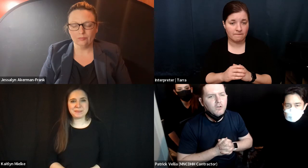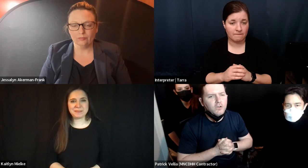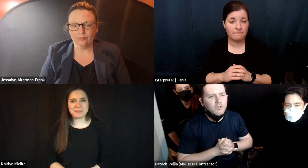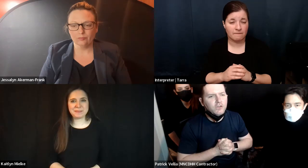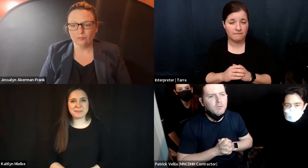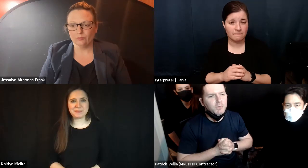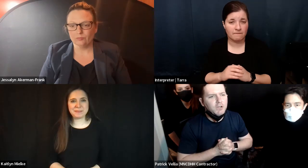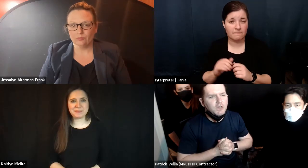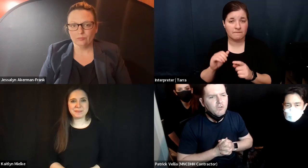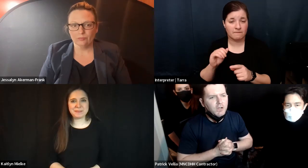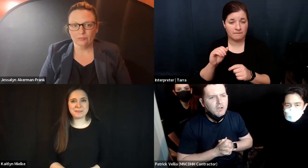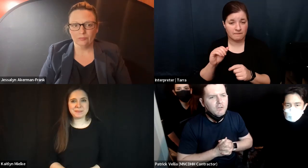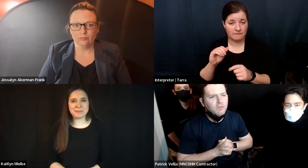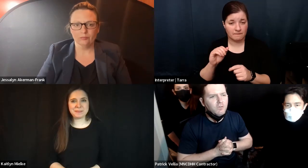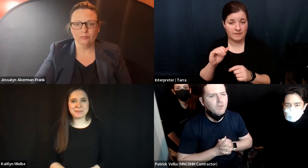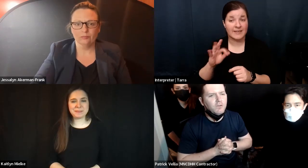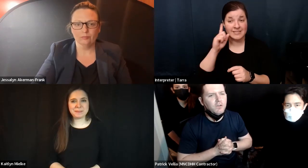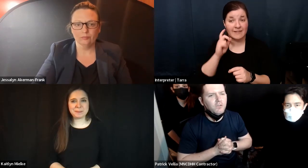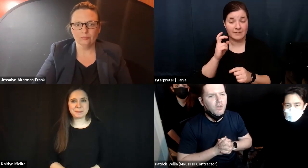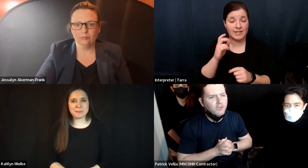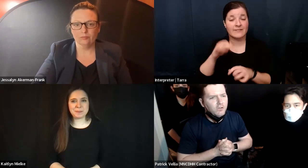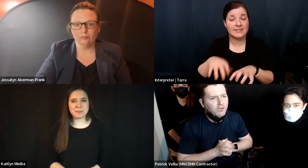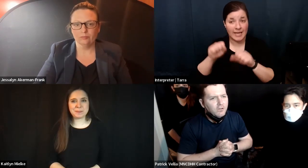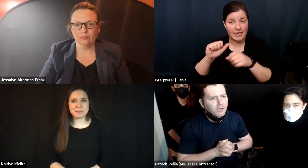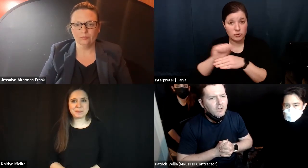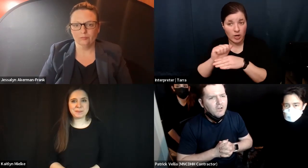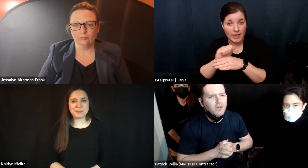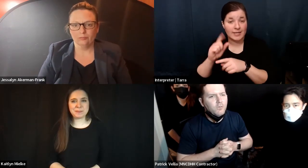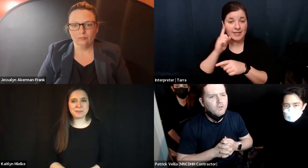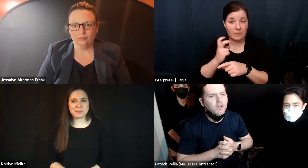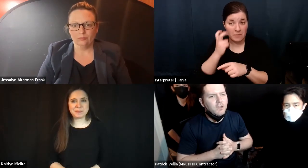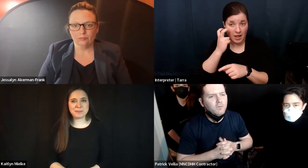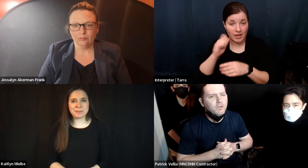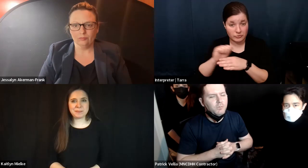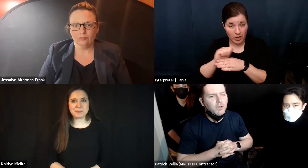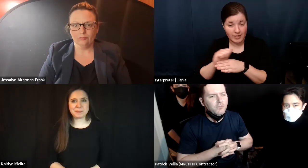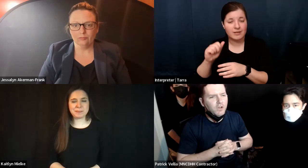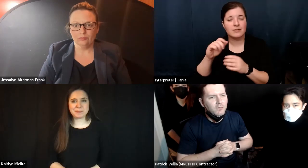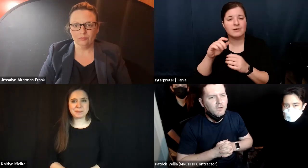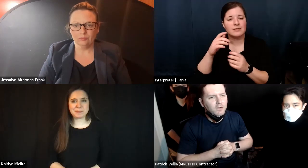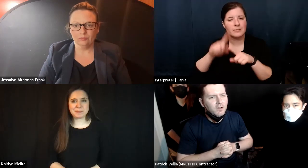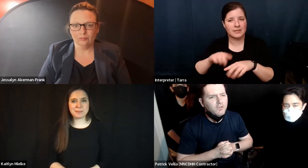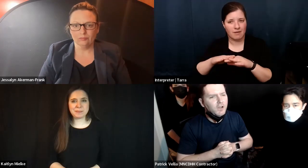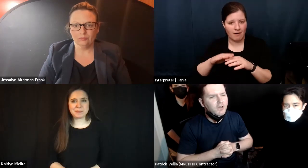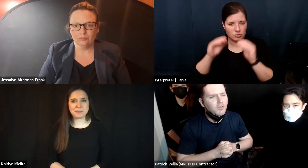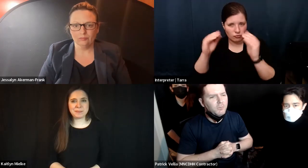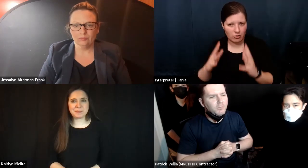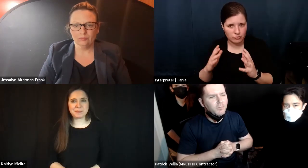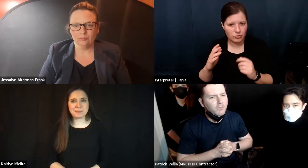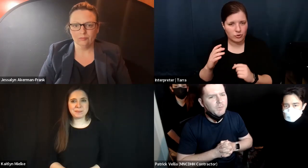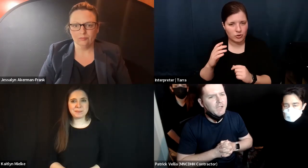Before I close, I just want to give a quick comment.